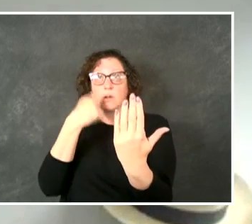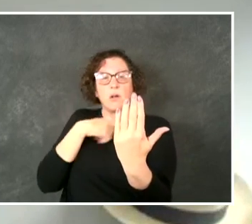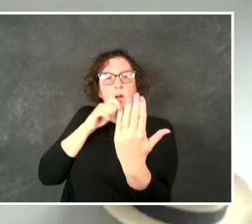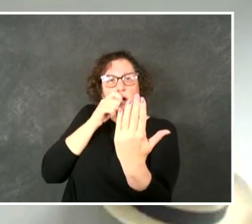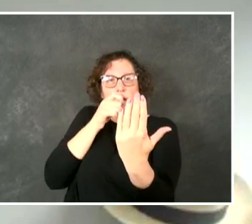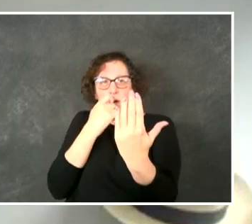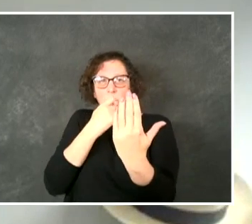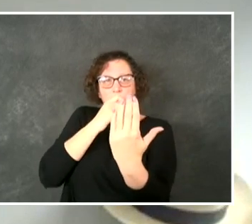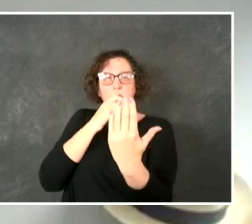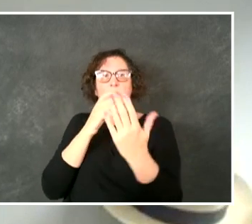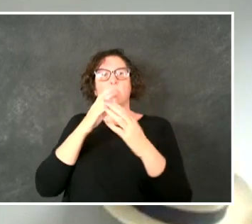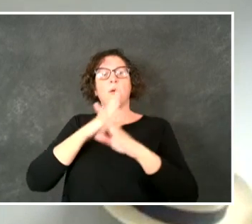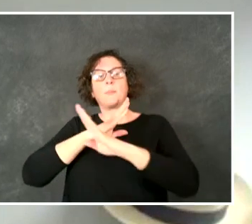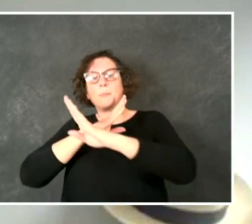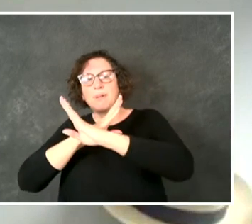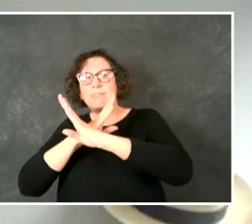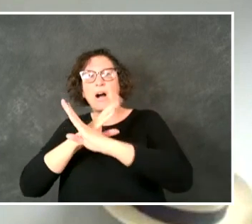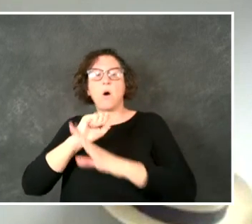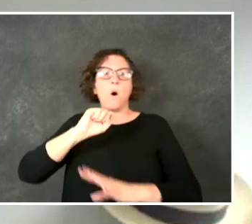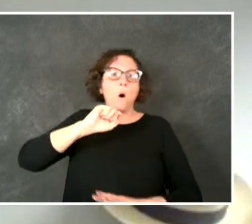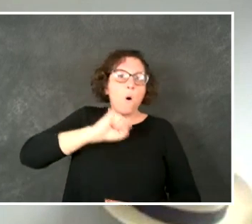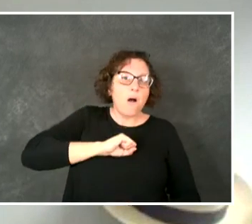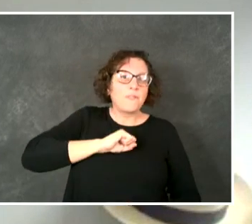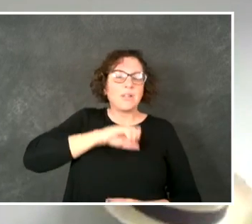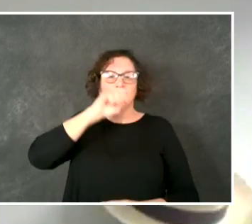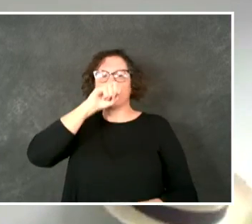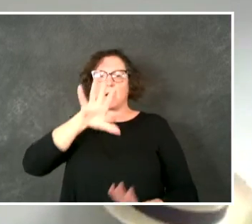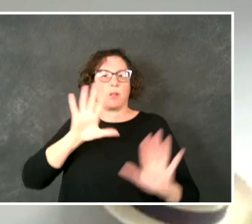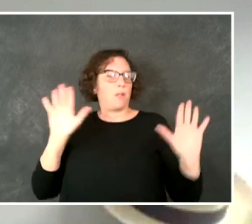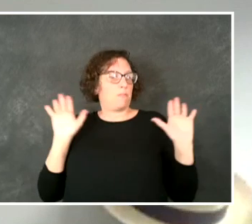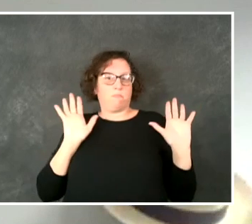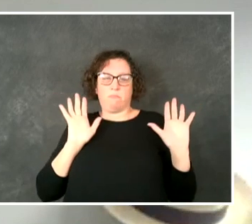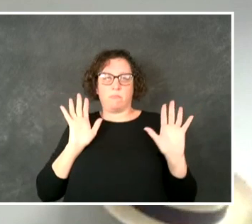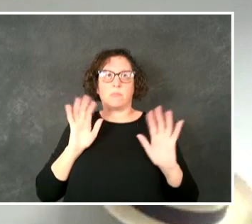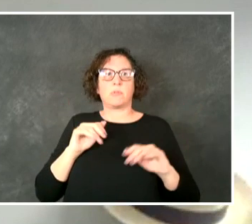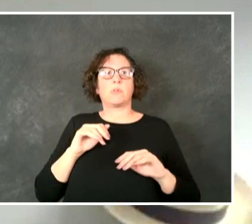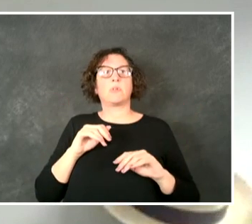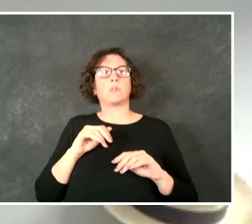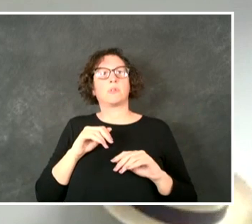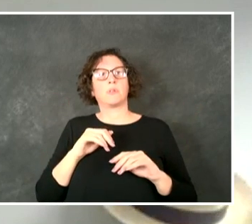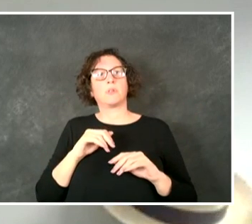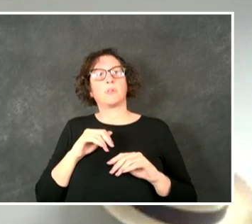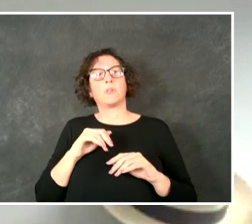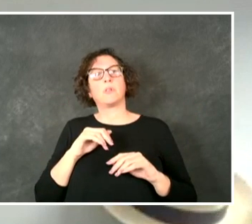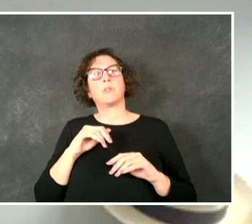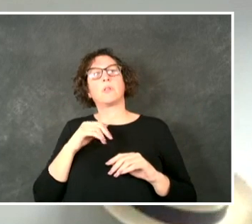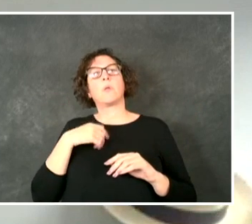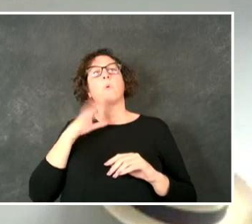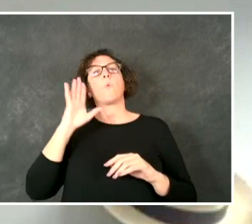MIRROR AND INSTCRUT A PERSON ON HOW TO DO IT. WE MAY BE USING FOR HEALTH CARE ORWKERS WHO NEED